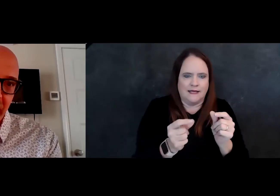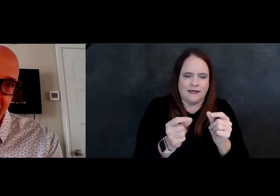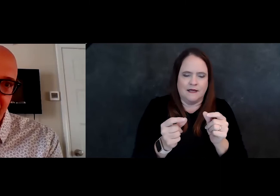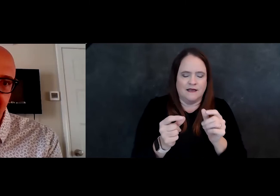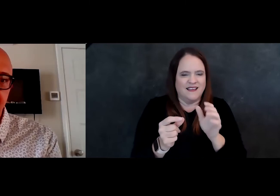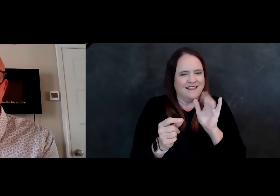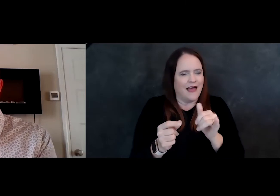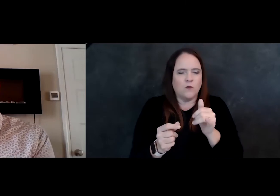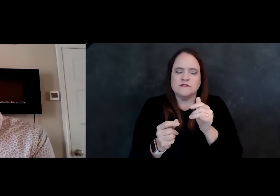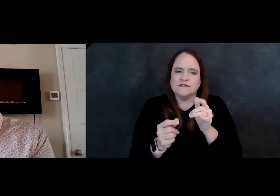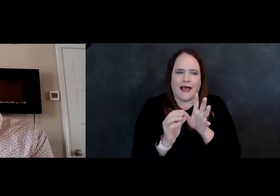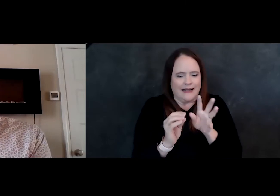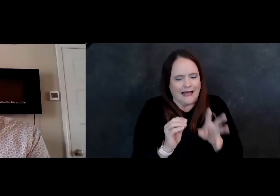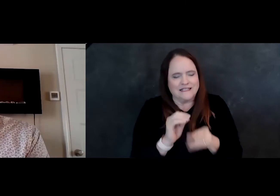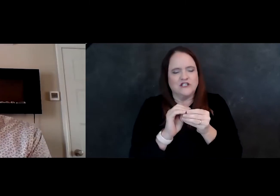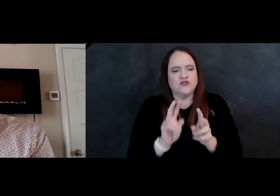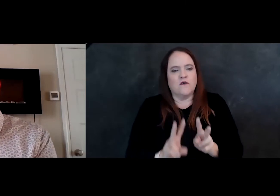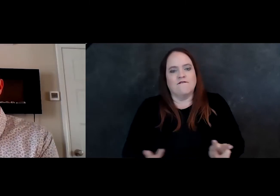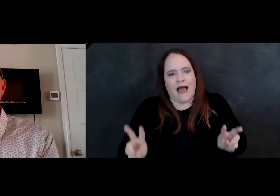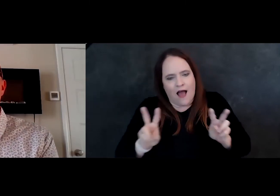when they came and visited with us.